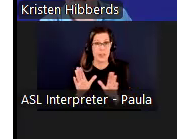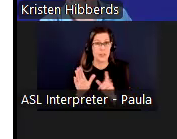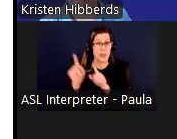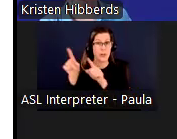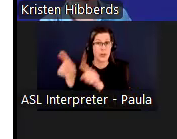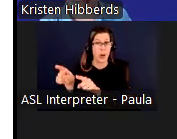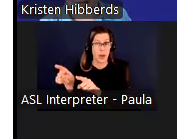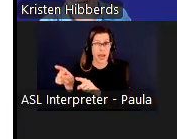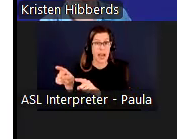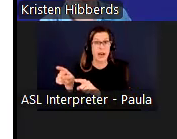investigator.